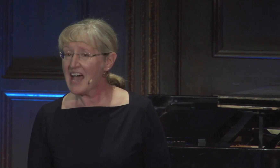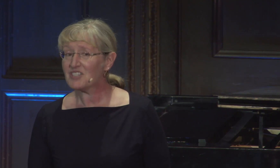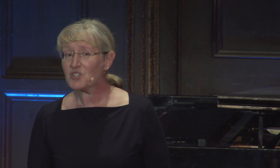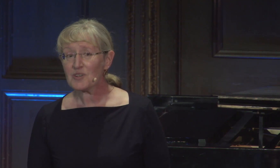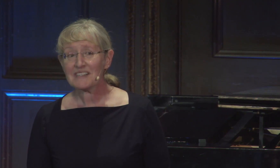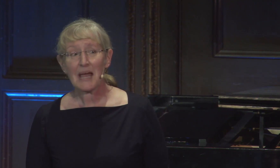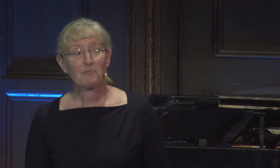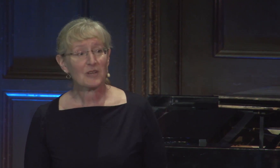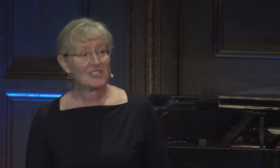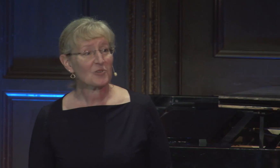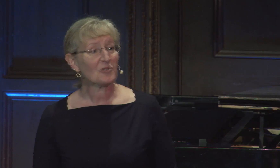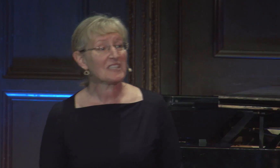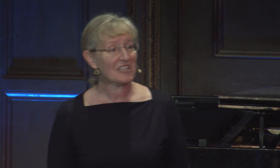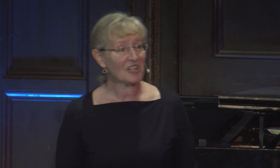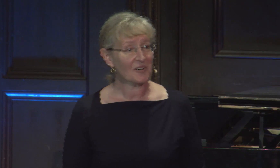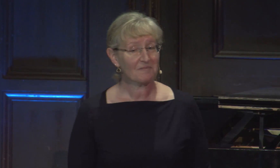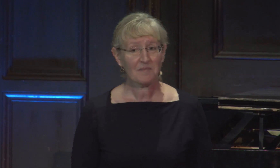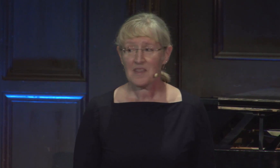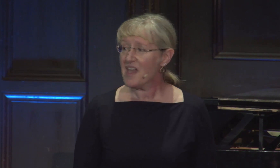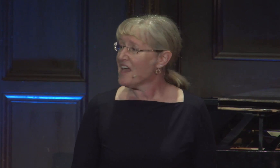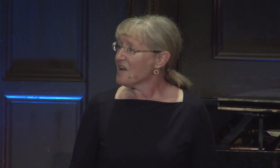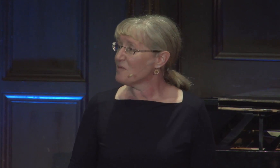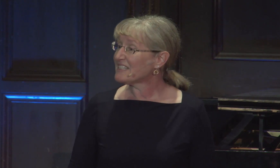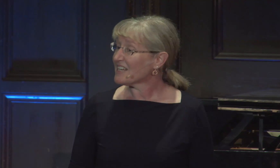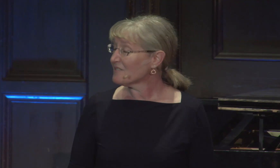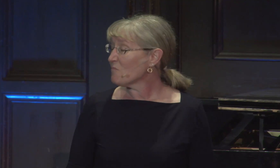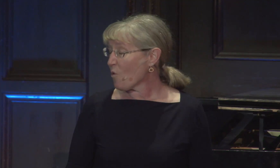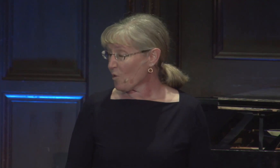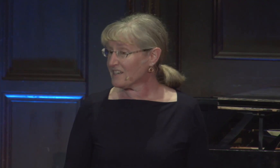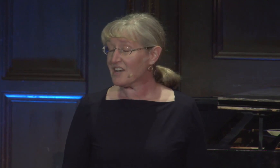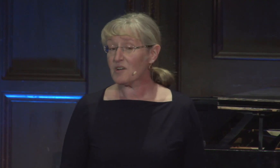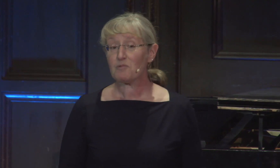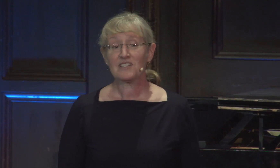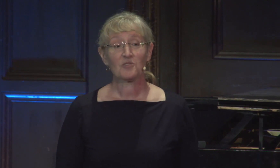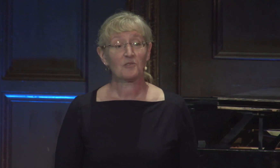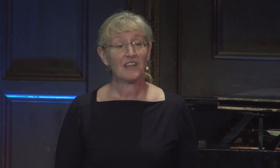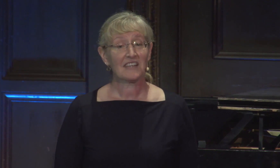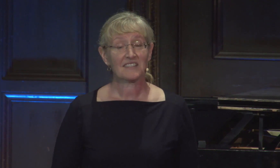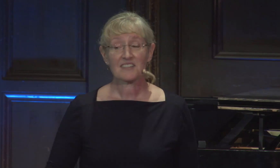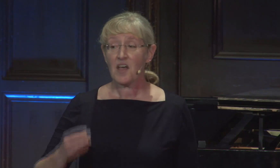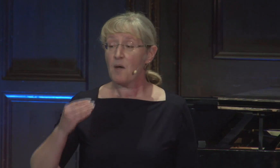and during that preschool year, we did ordinary preschool things,